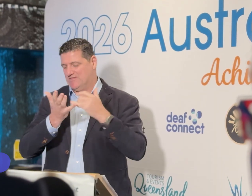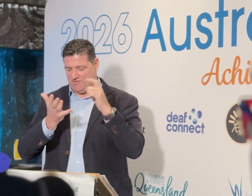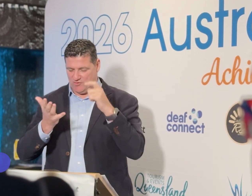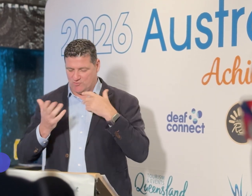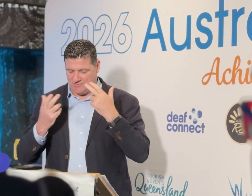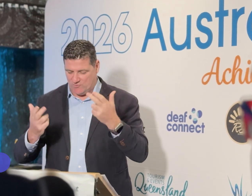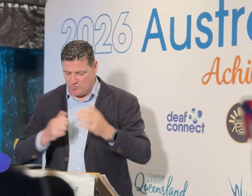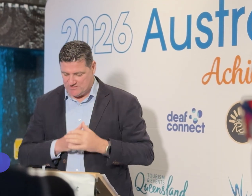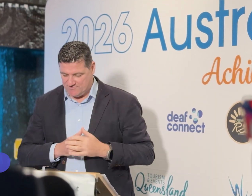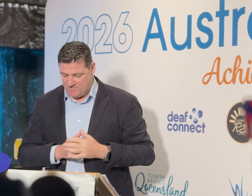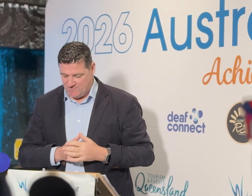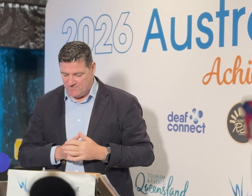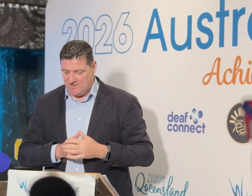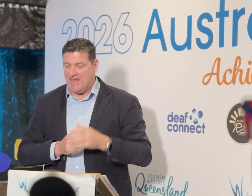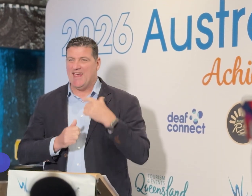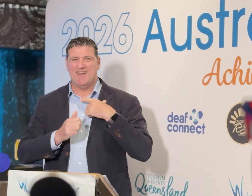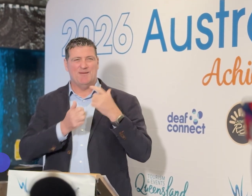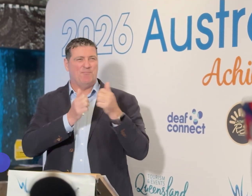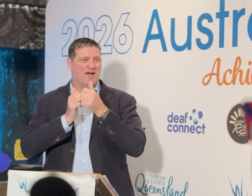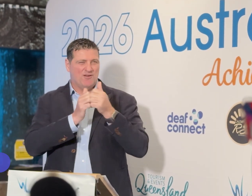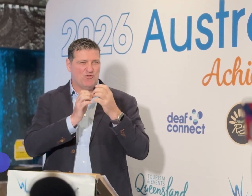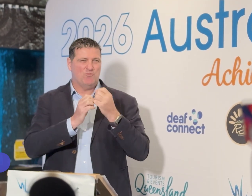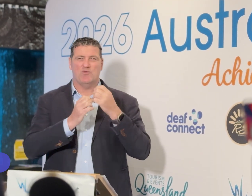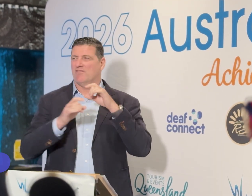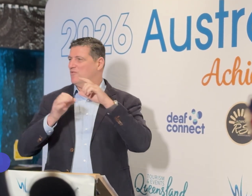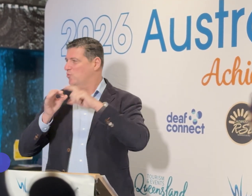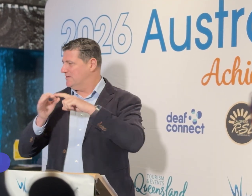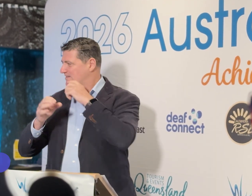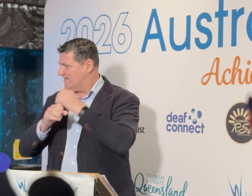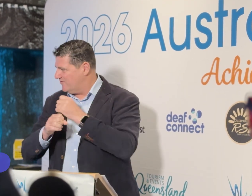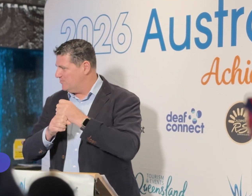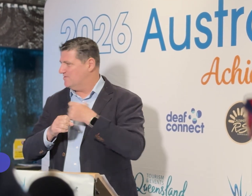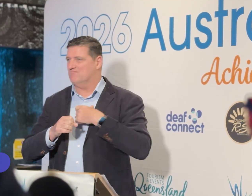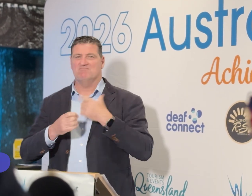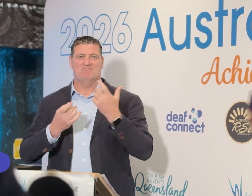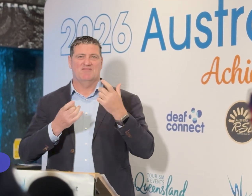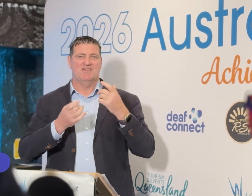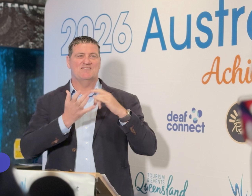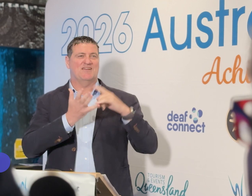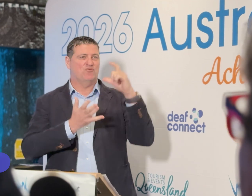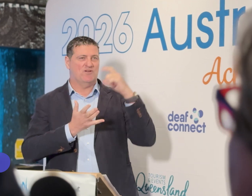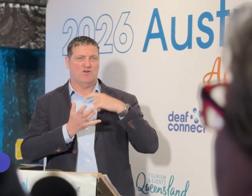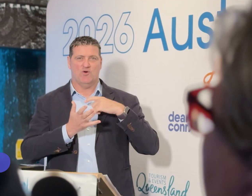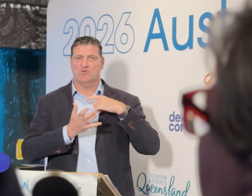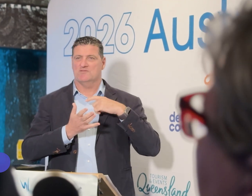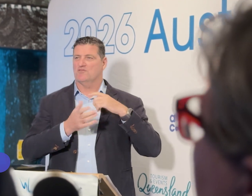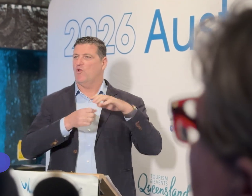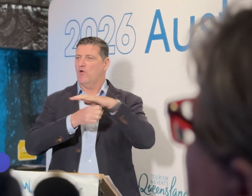So obviously we will have the Games on the Sunshine Coast in partnership with Sunshine Coast Council,